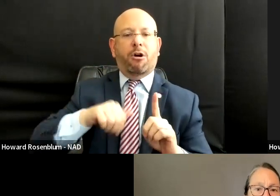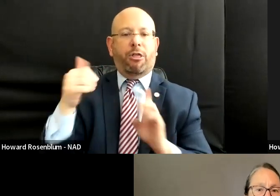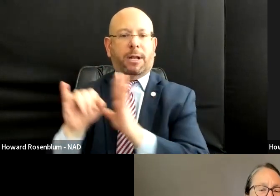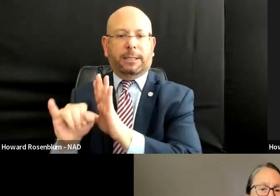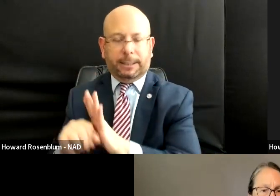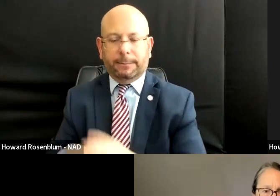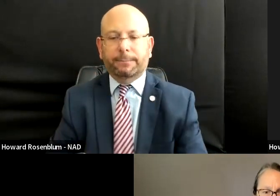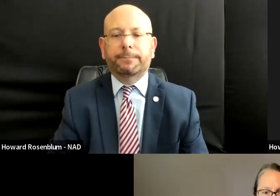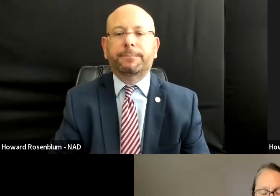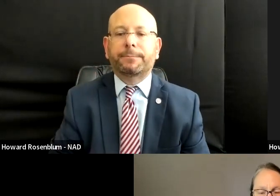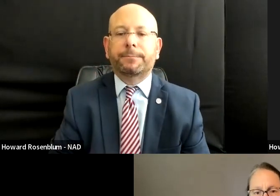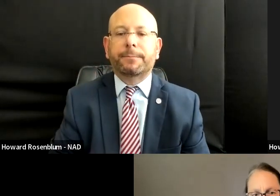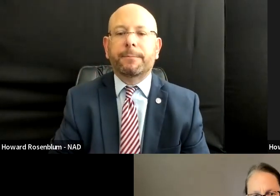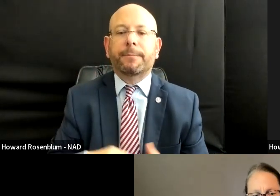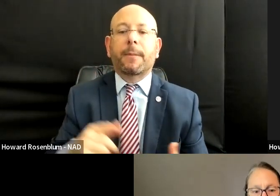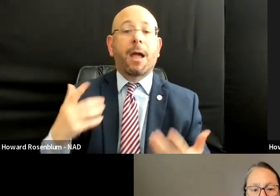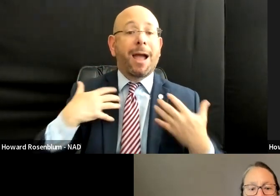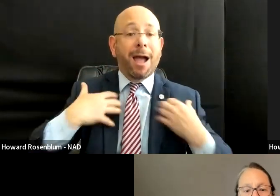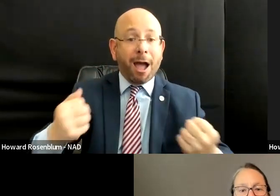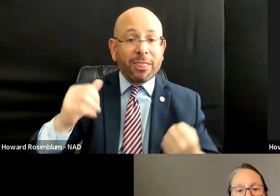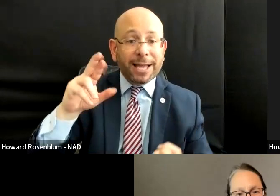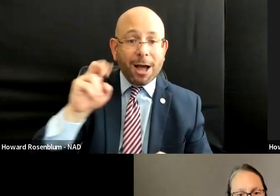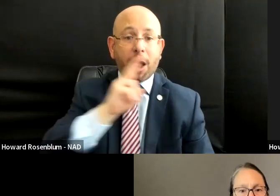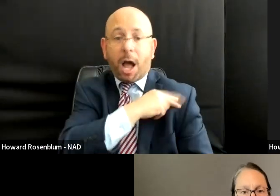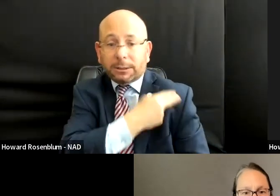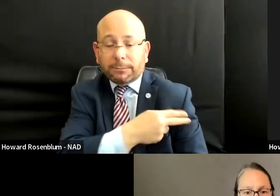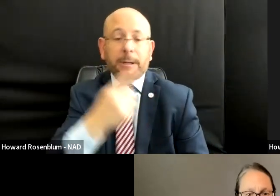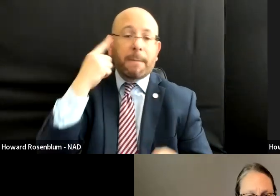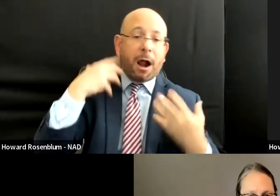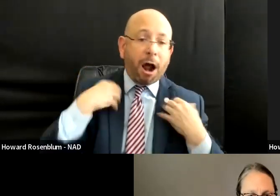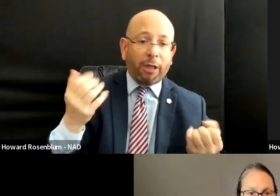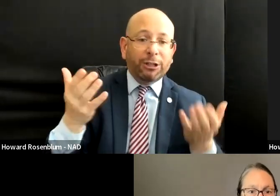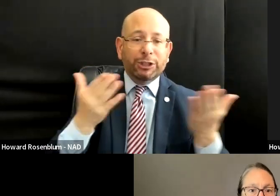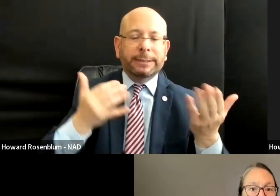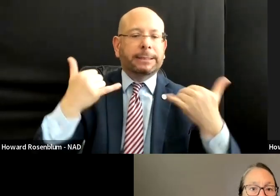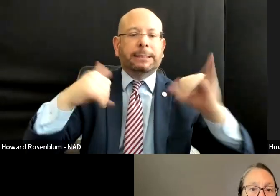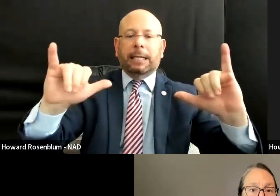Black, Brown, indigenous, and we must recognize that their experience of oppression is